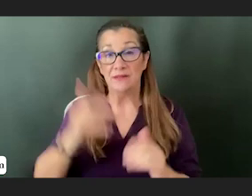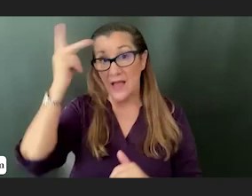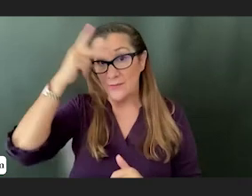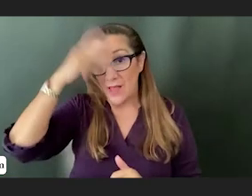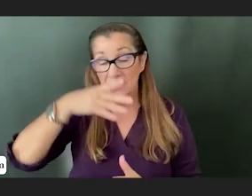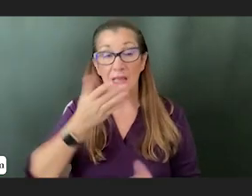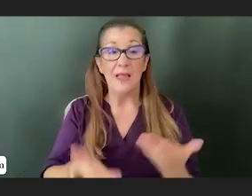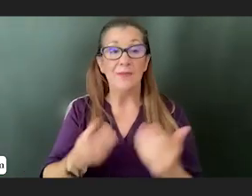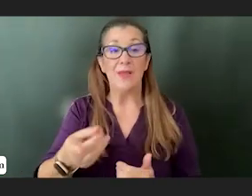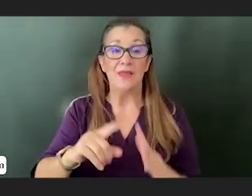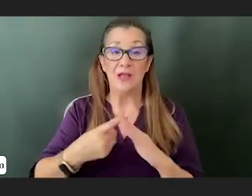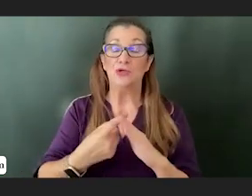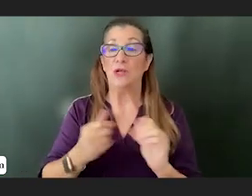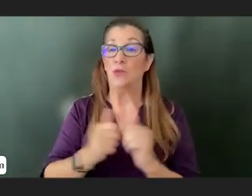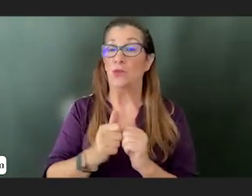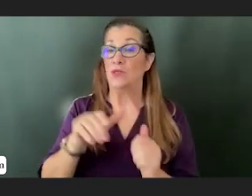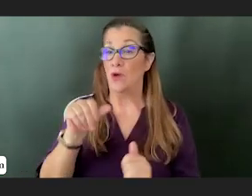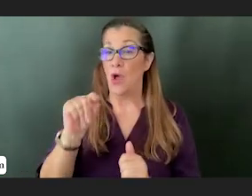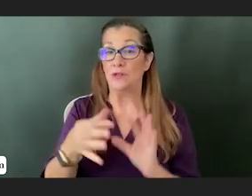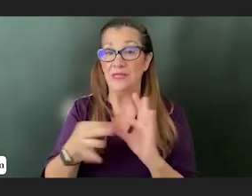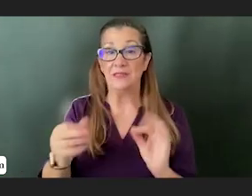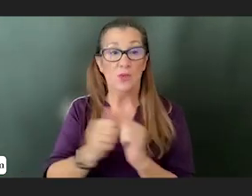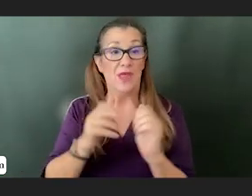They may have been generated with alt text without that individual in mind.